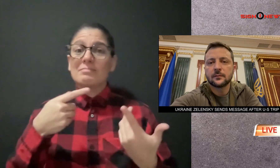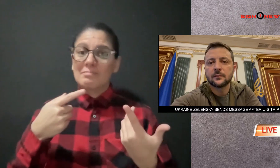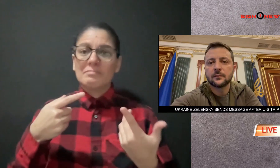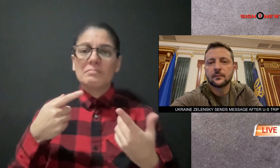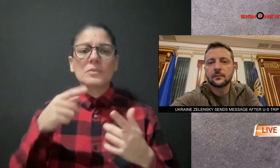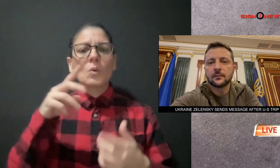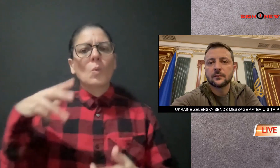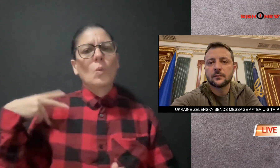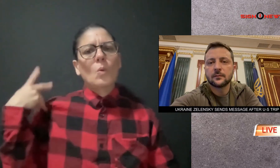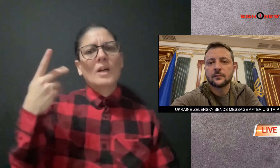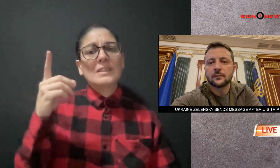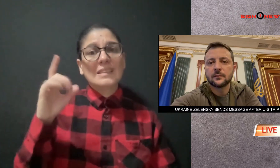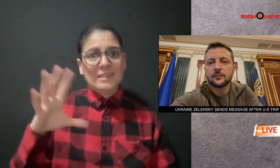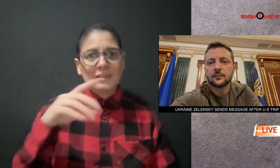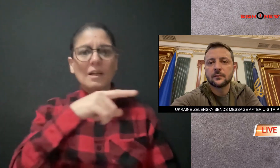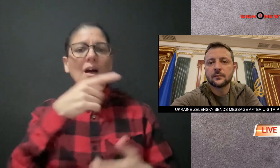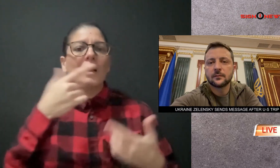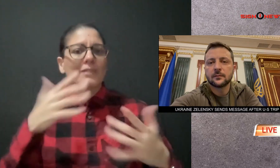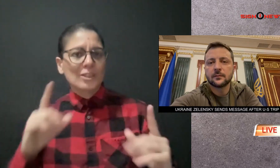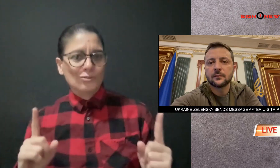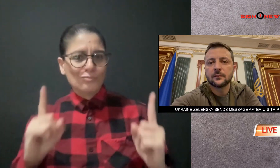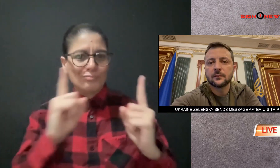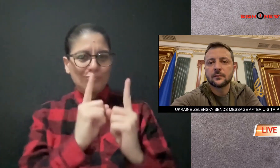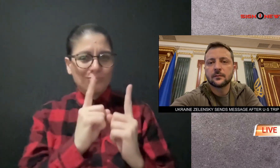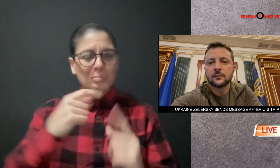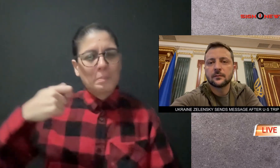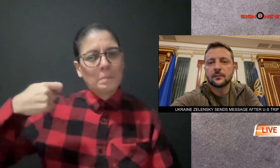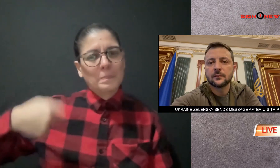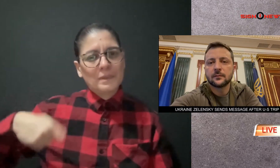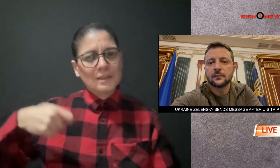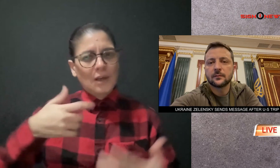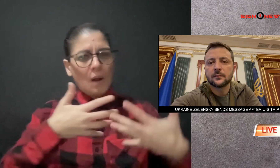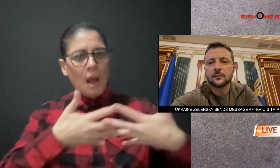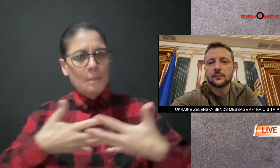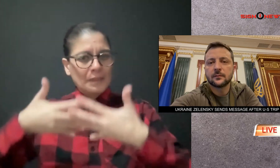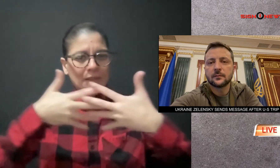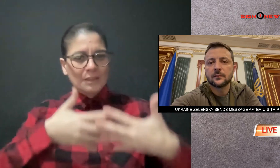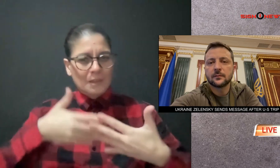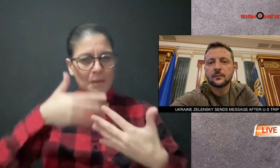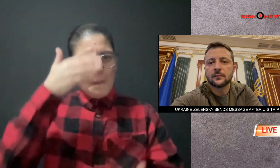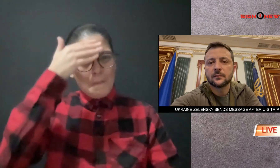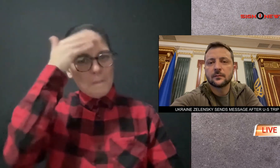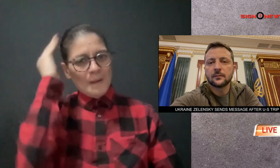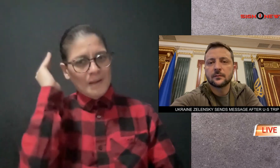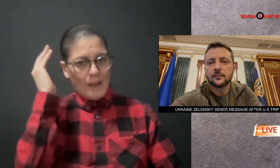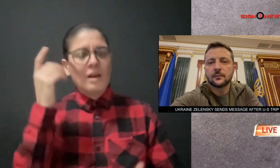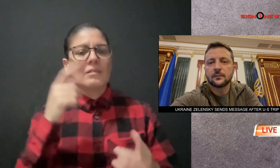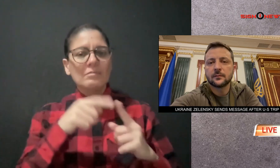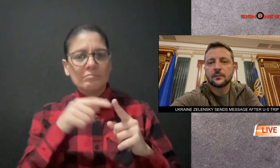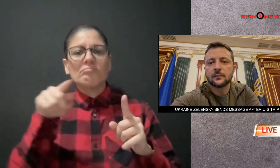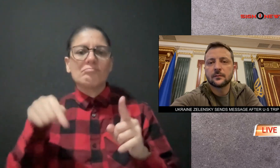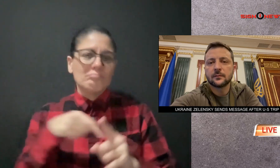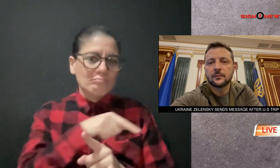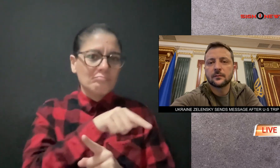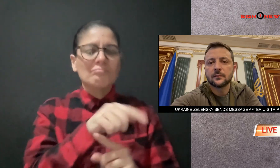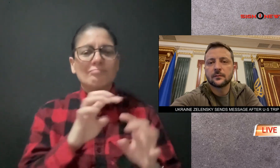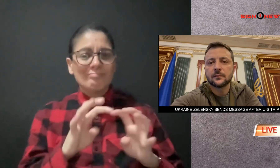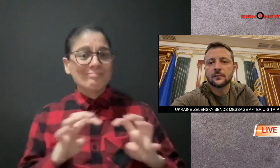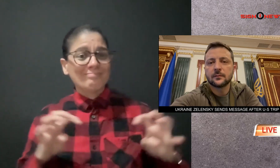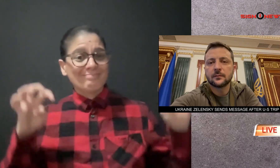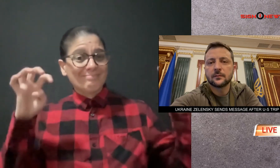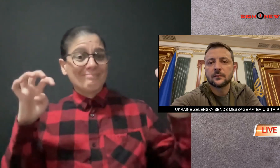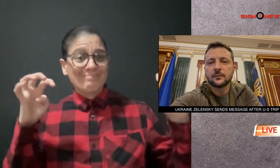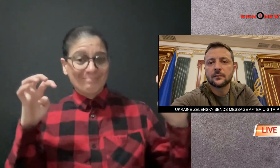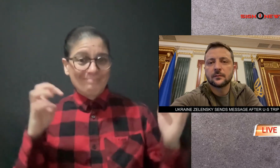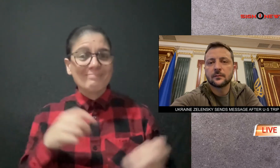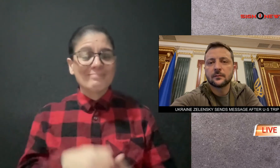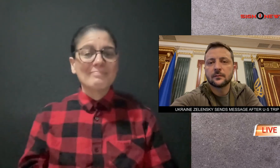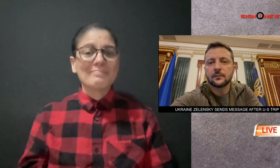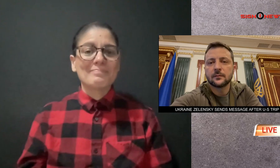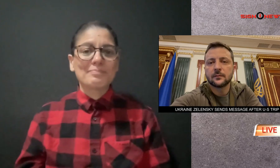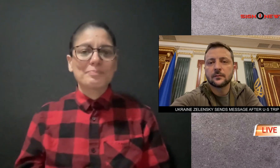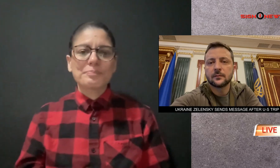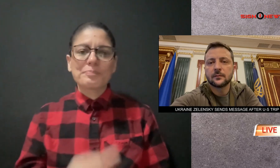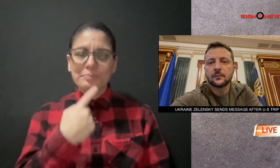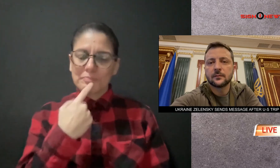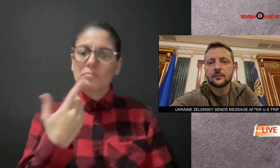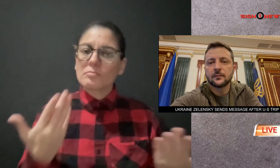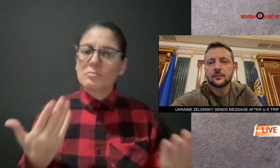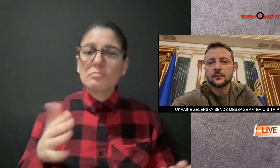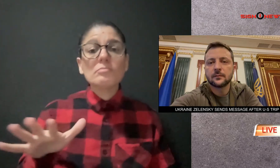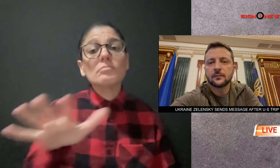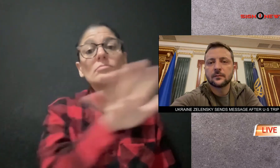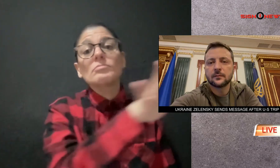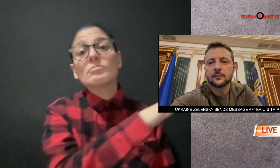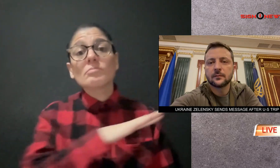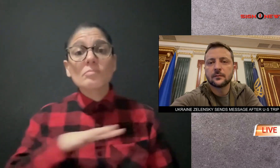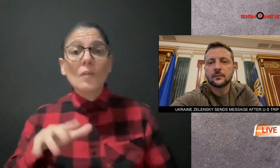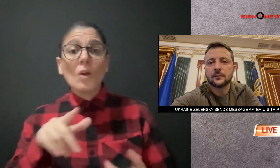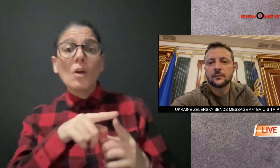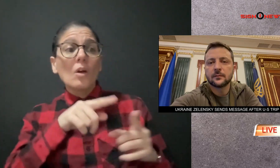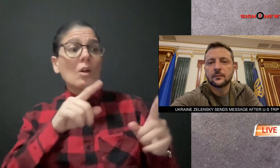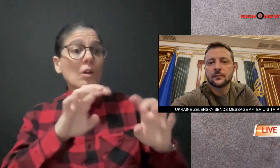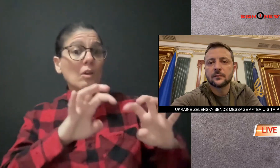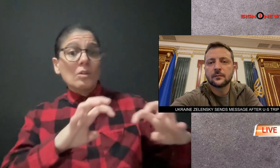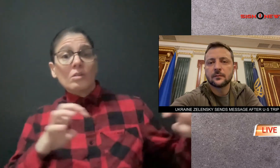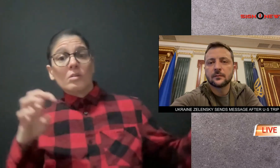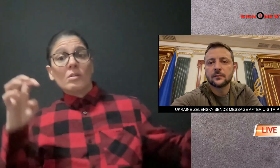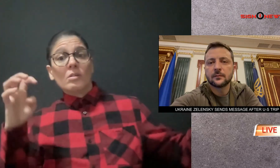from his historic trip to the United States this week